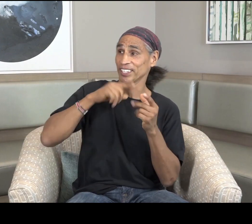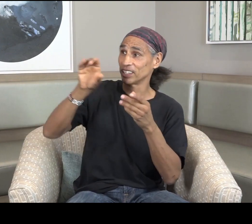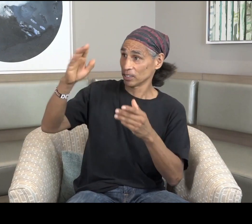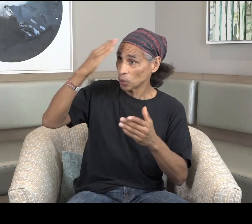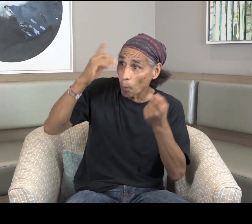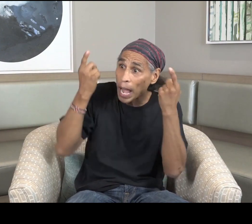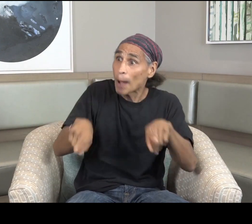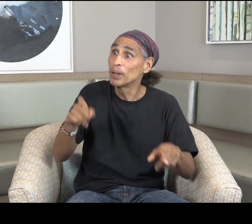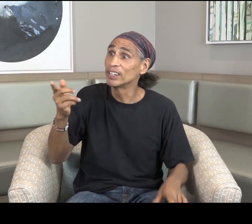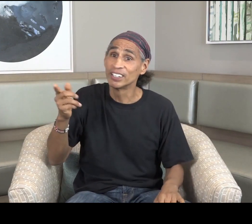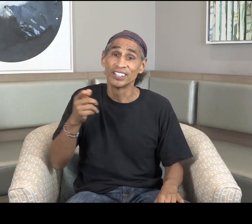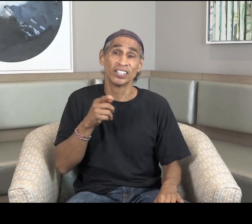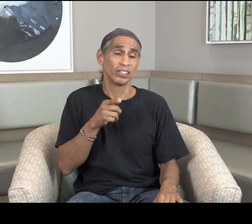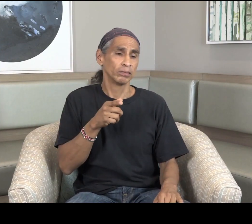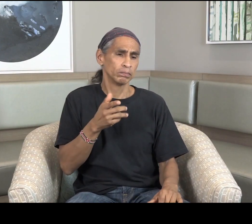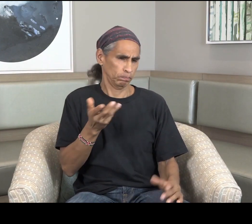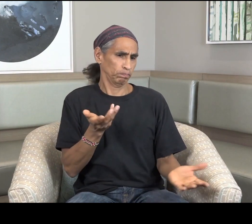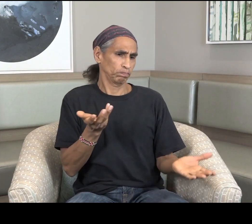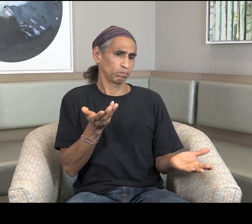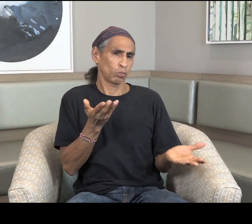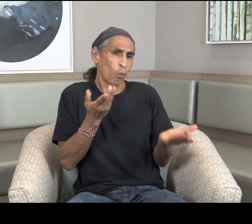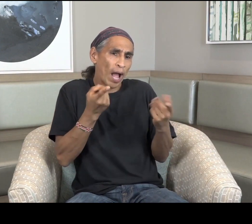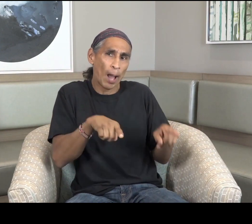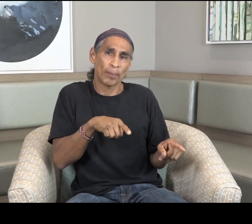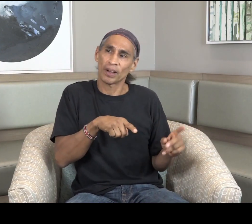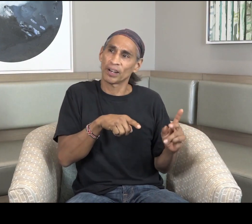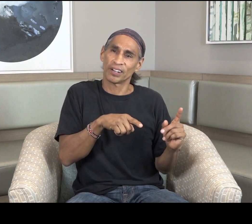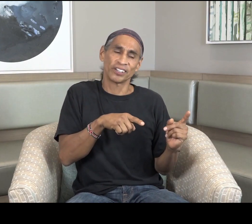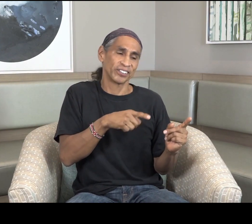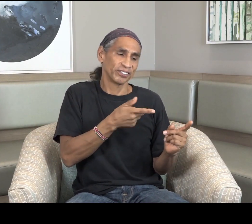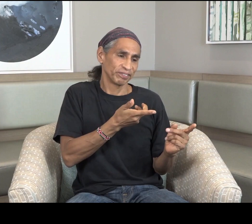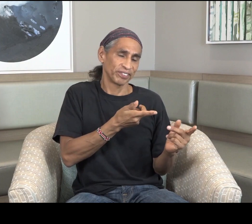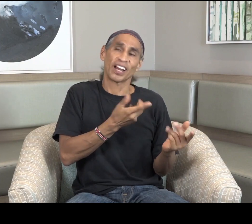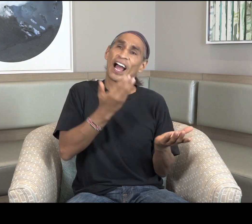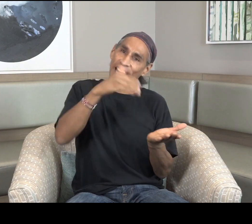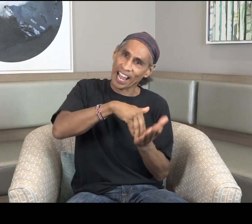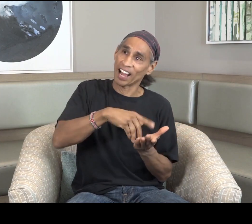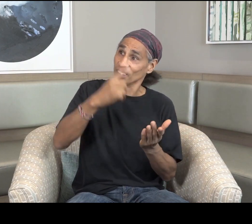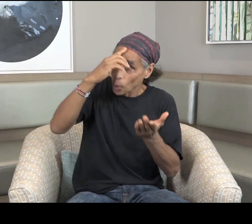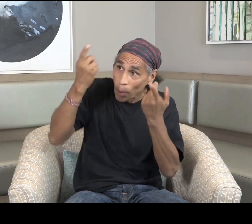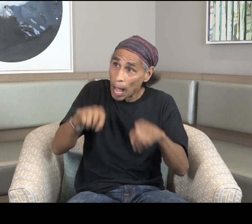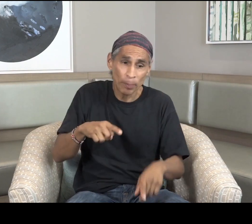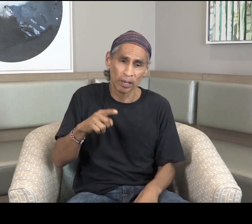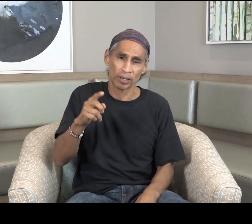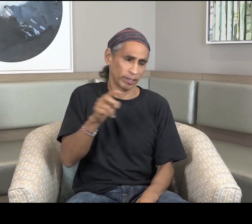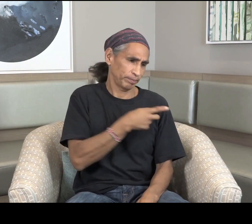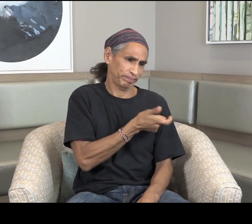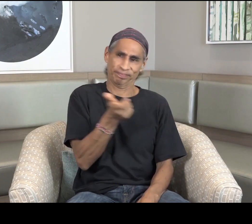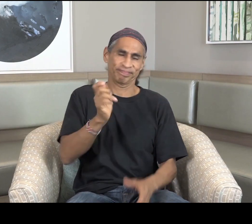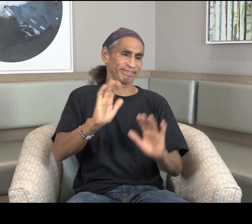And you know, me and my friend go up umm.. On top of the hill to tell her, “Hey, you know what happened?”